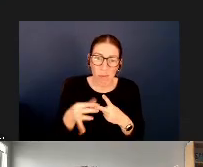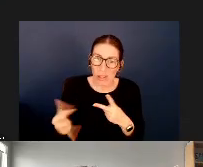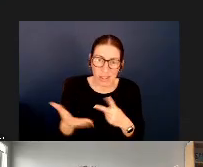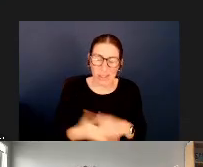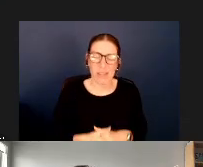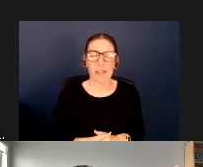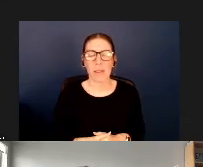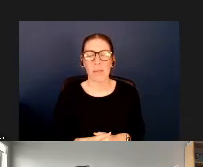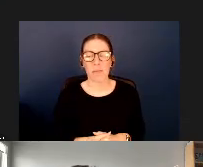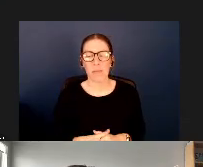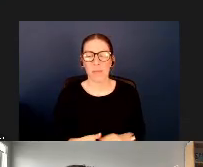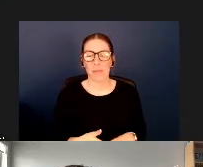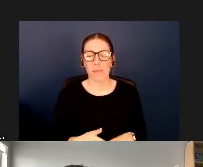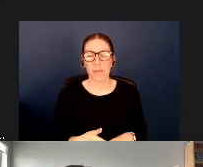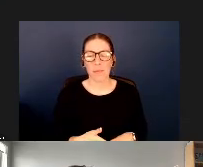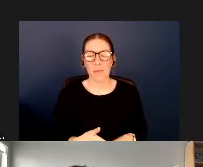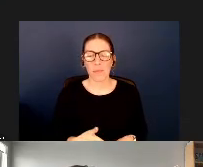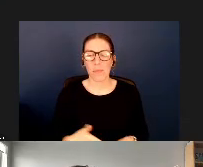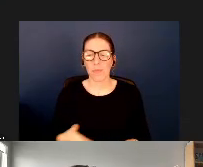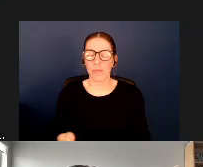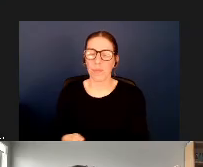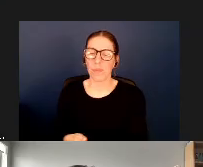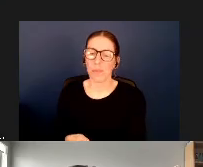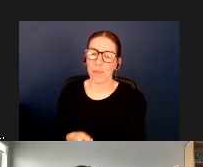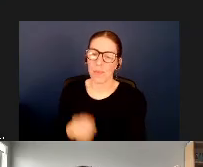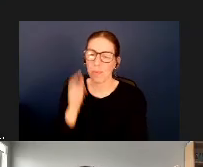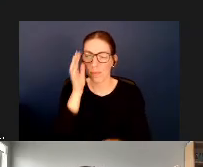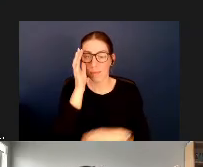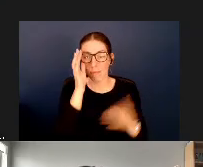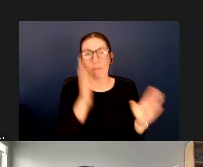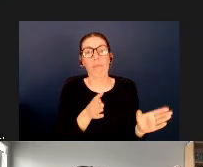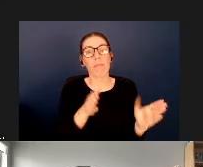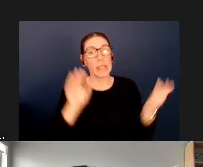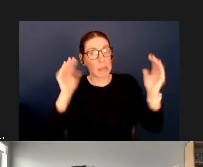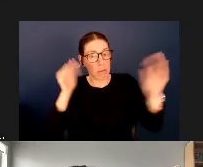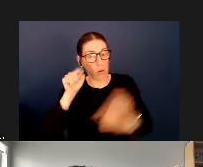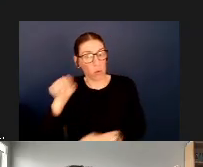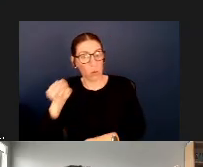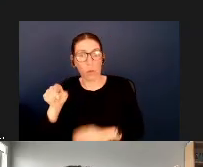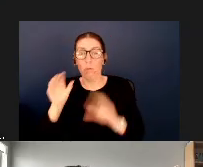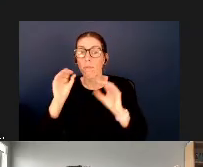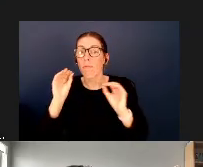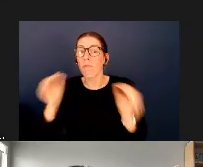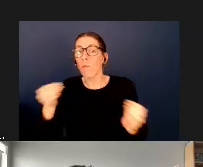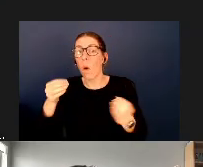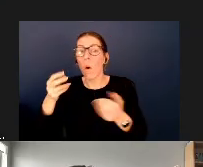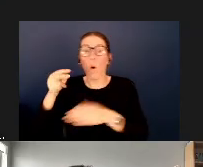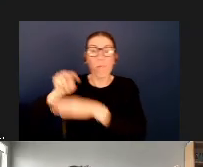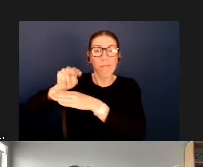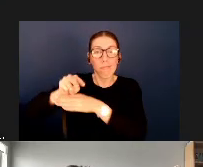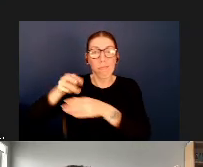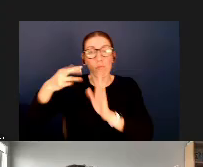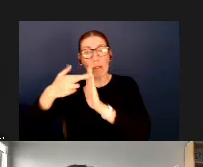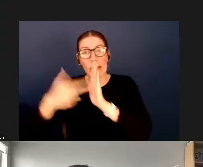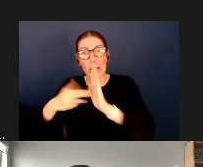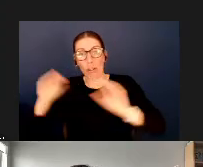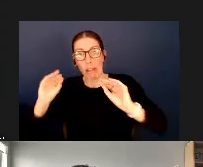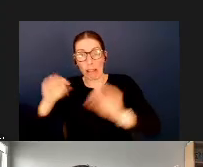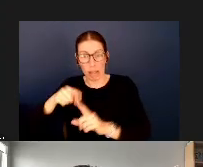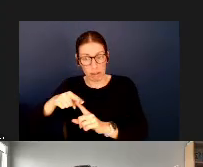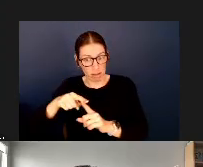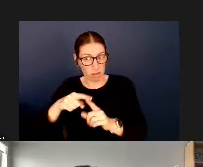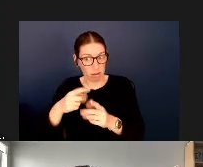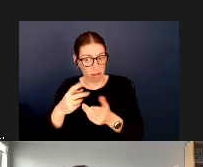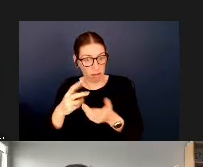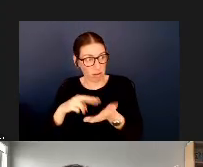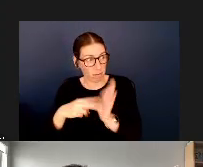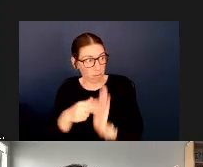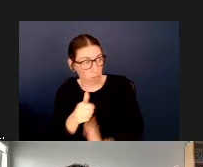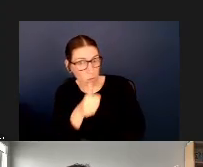uh an unregulated private alternative uh might not take responsibility for the the needs of